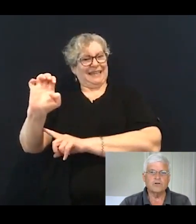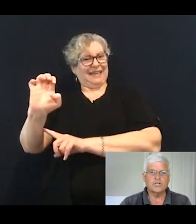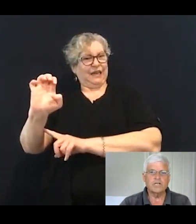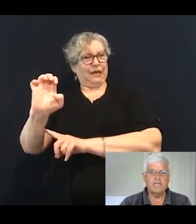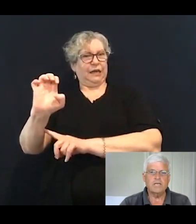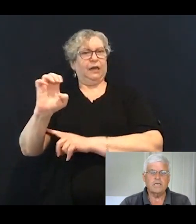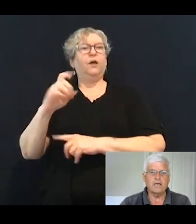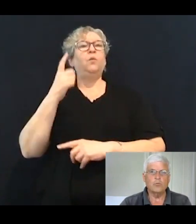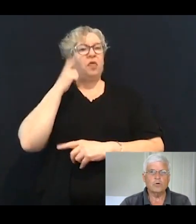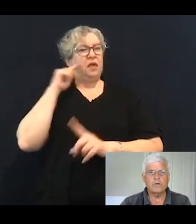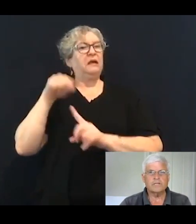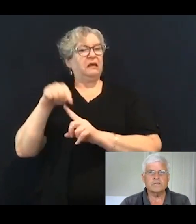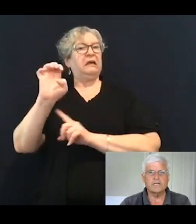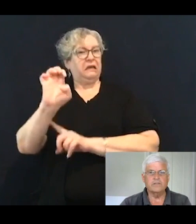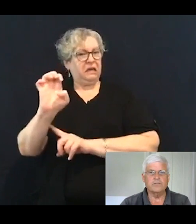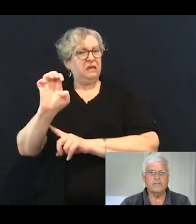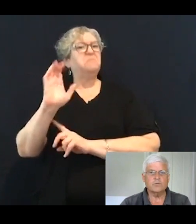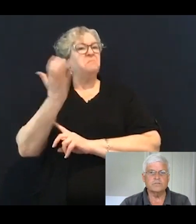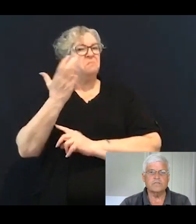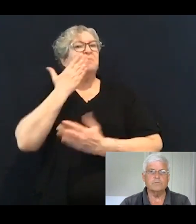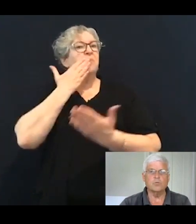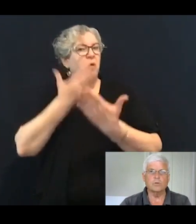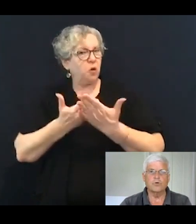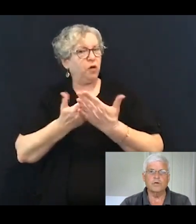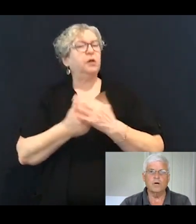quite excited that this one seemed to work pretty well.